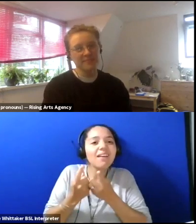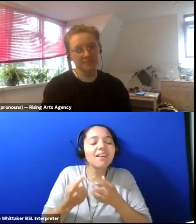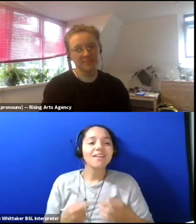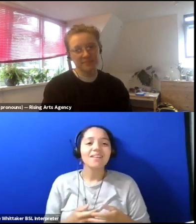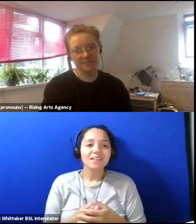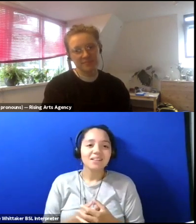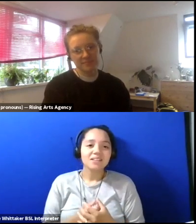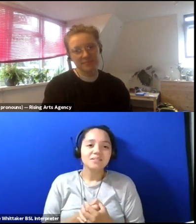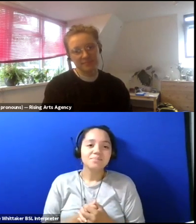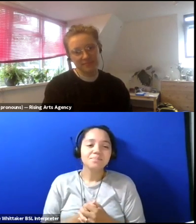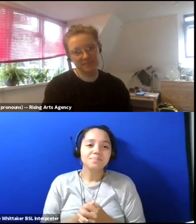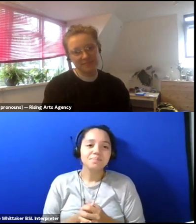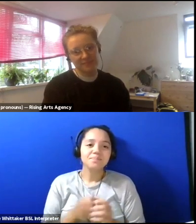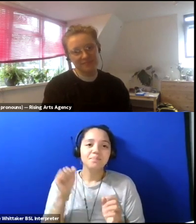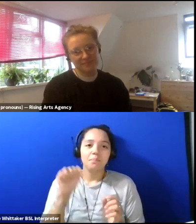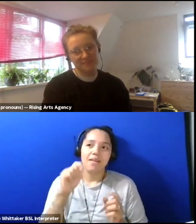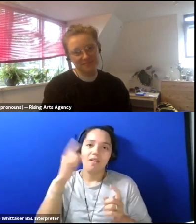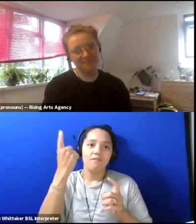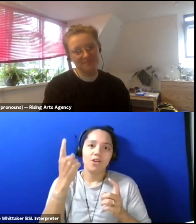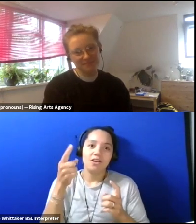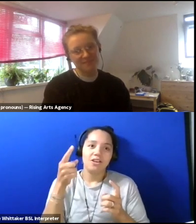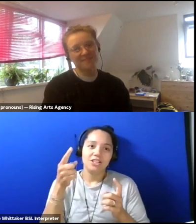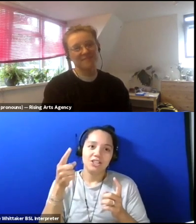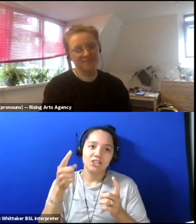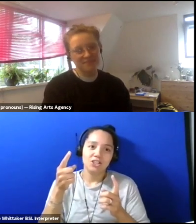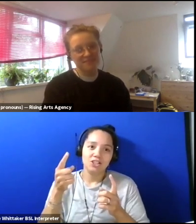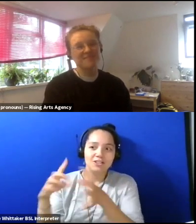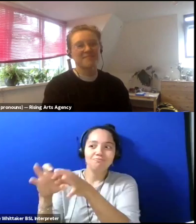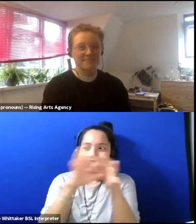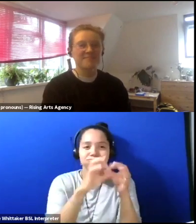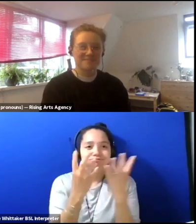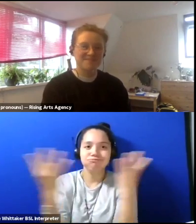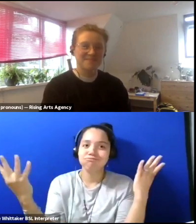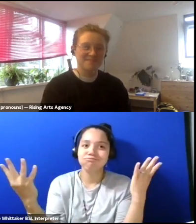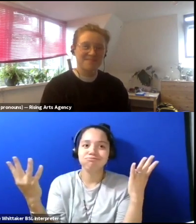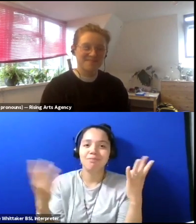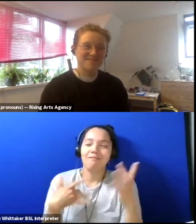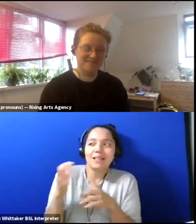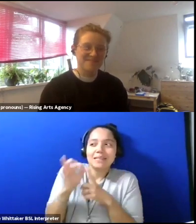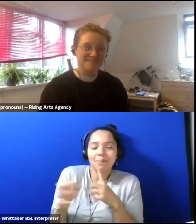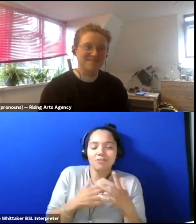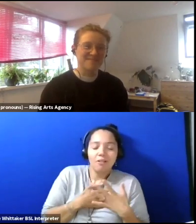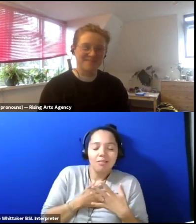But yeah, that first one, I think definitely sits as quite special for me. Yeah.